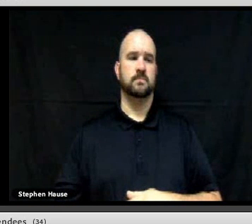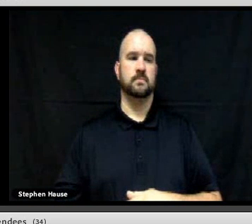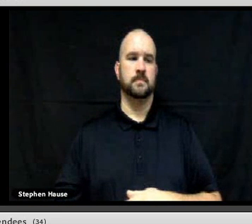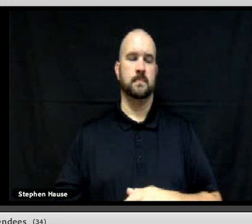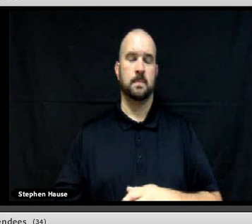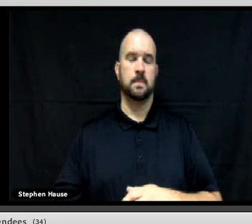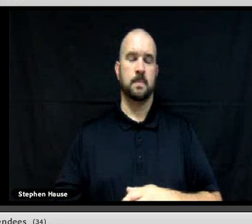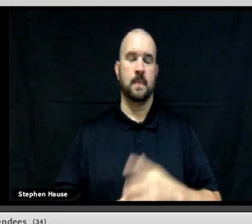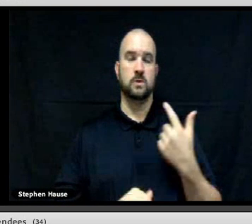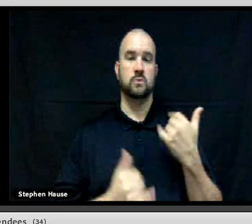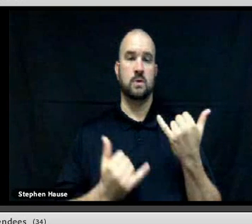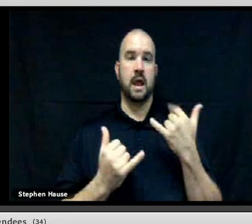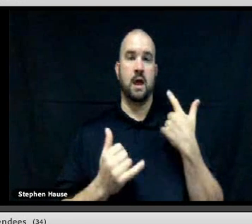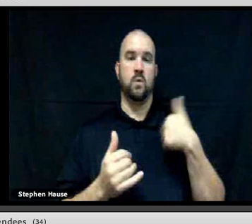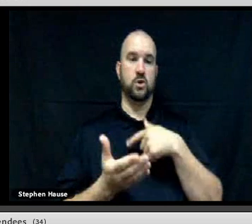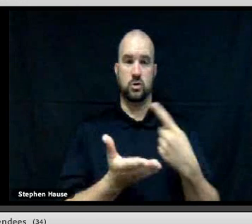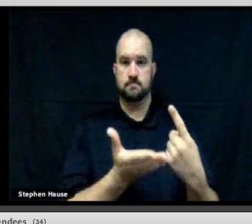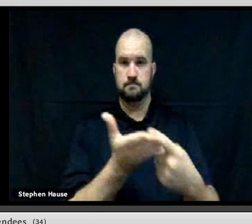that you might want to pay attention to, um,